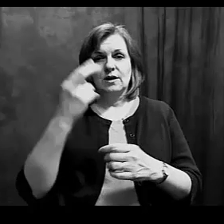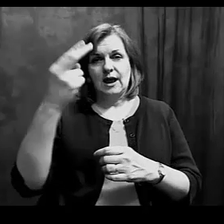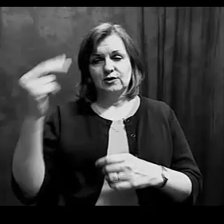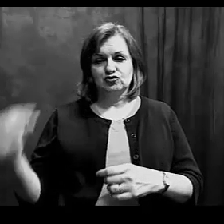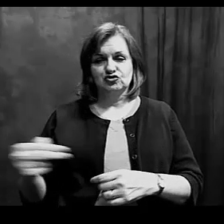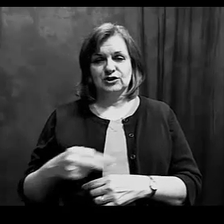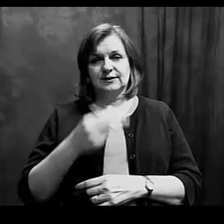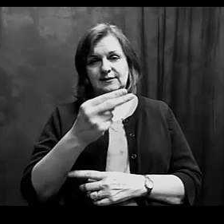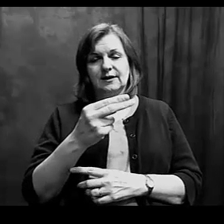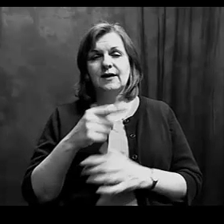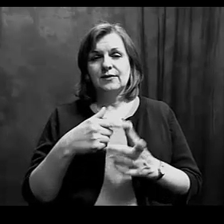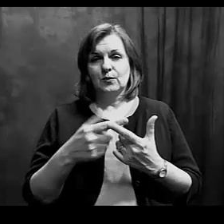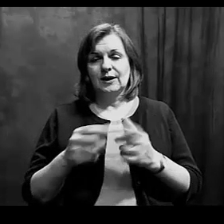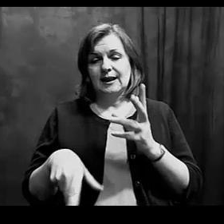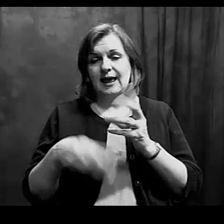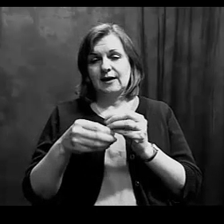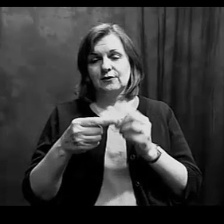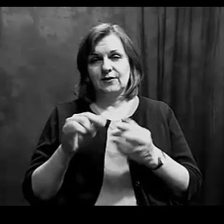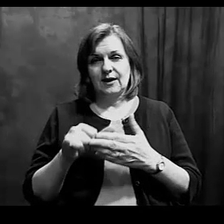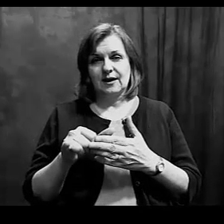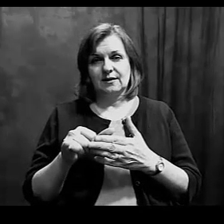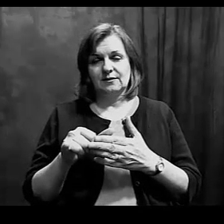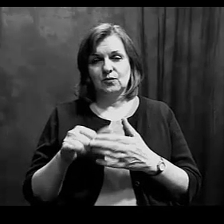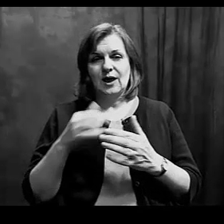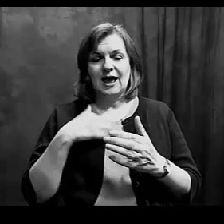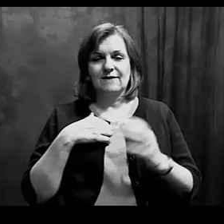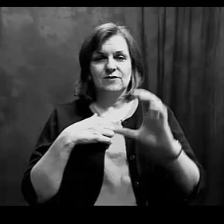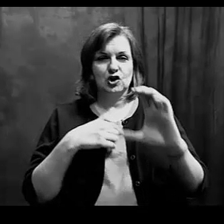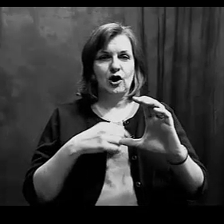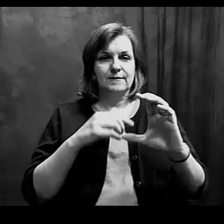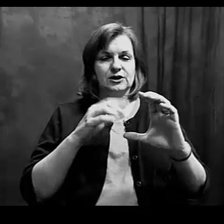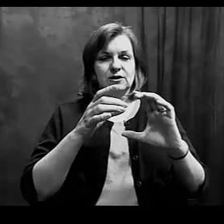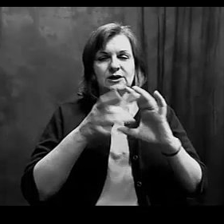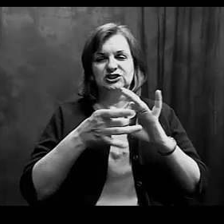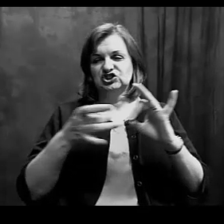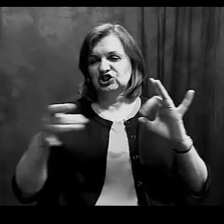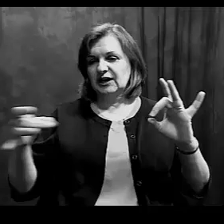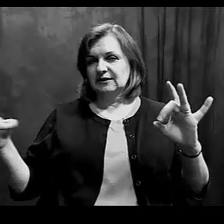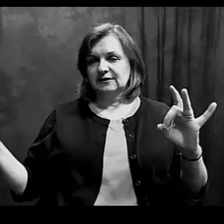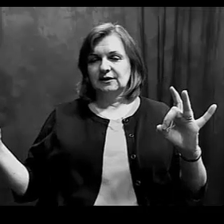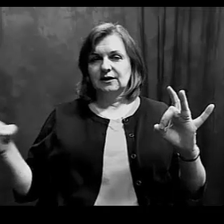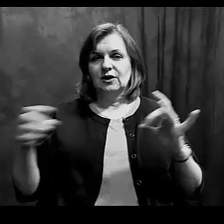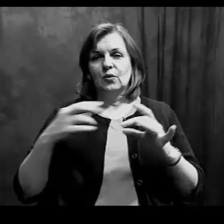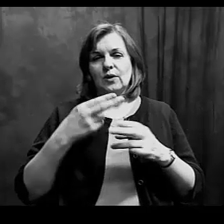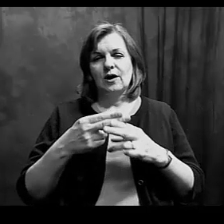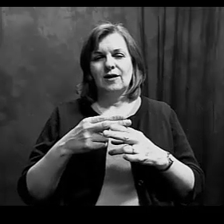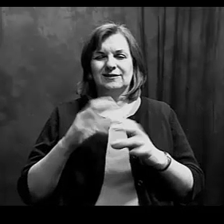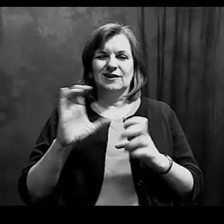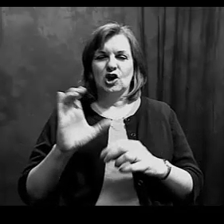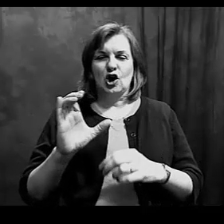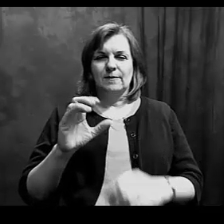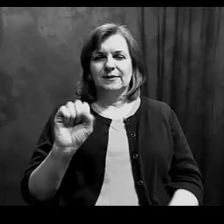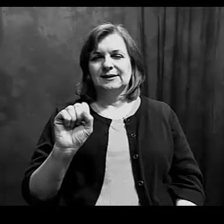carbon and 4 hydrogens and we can also build onto that -- we build these carbon chains and we build what we call